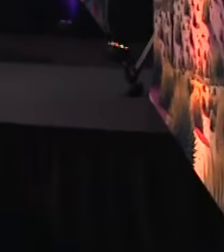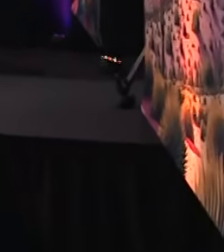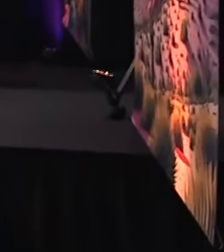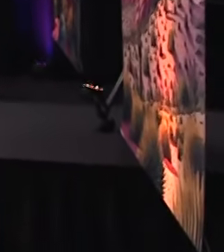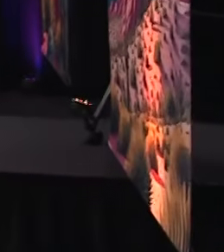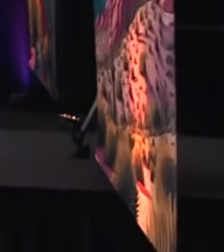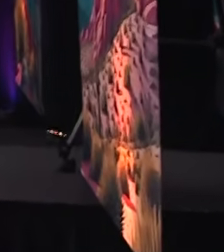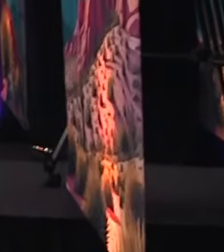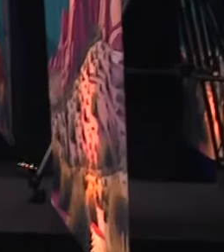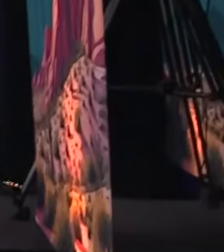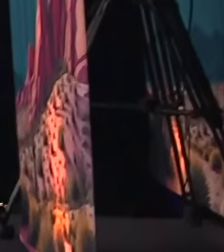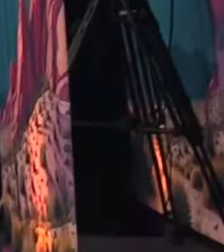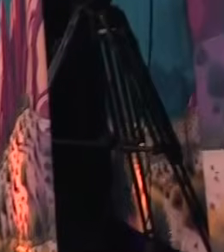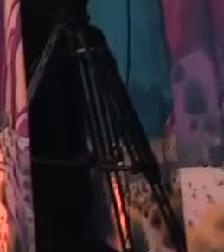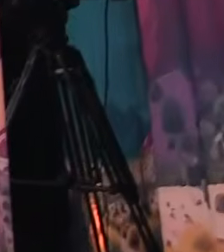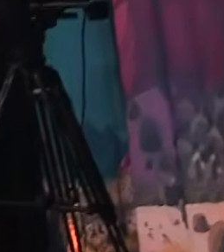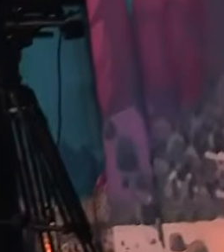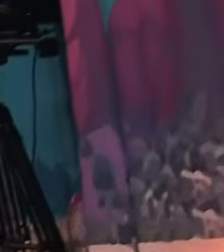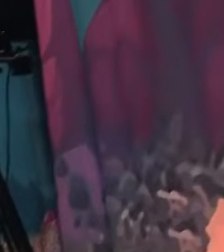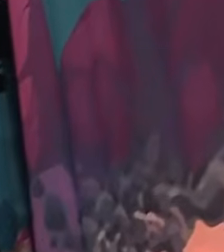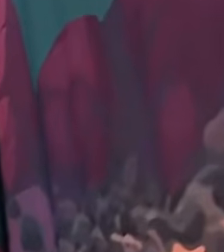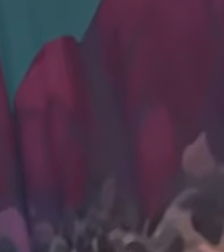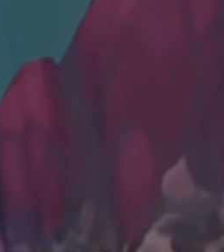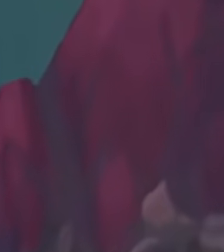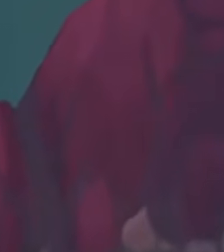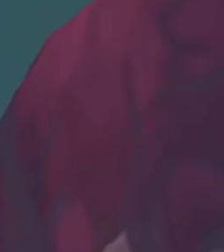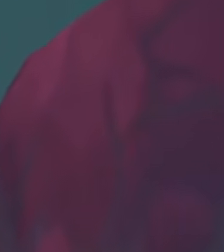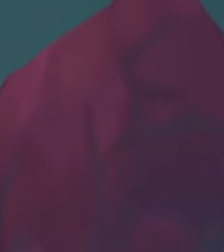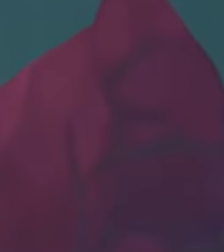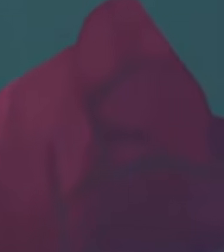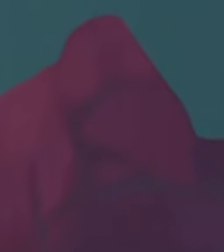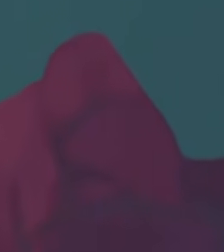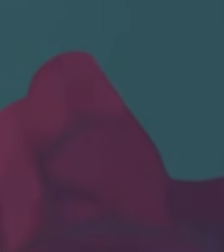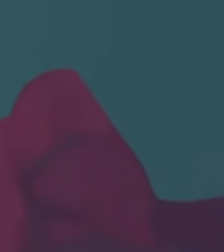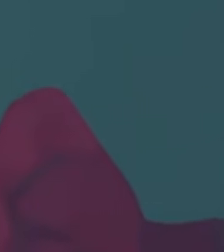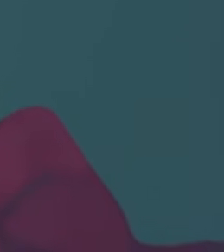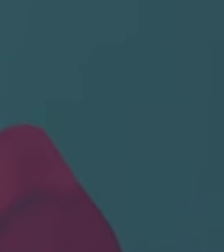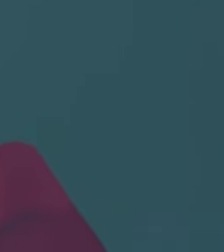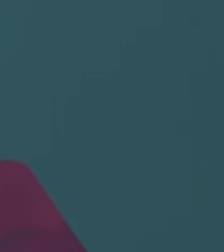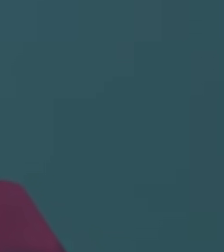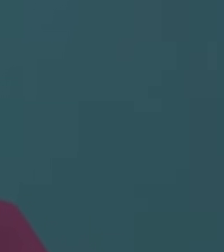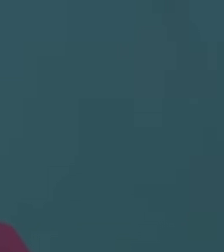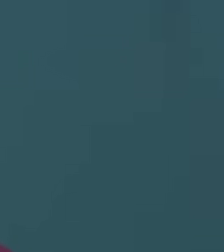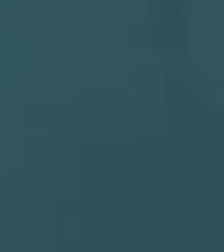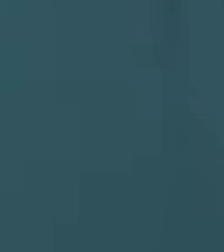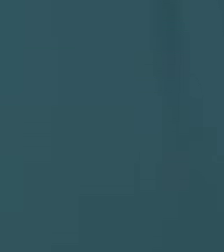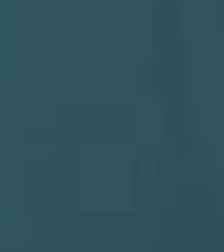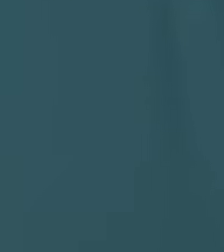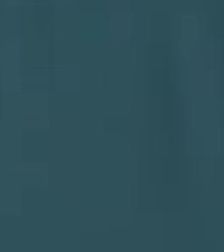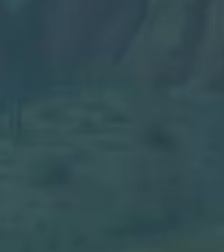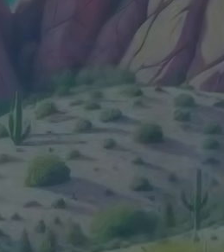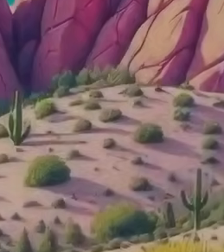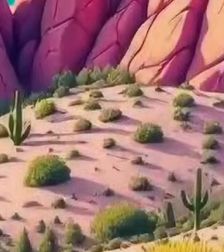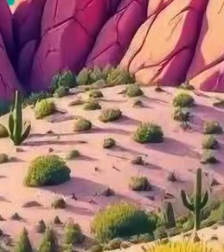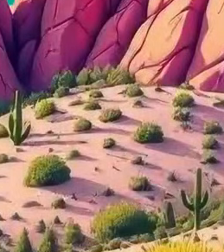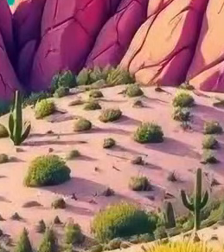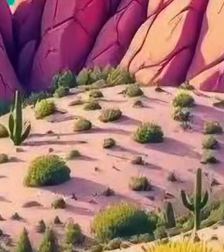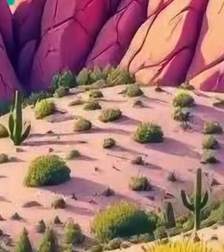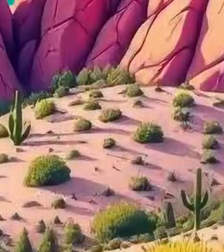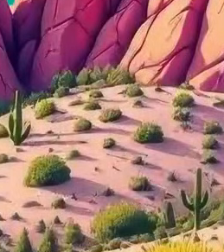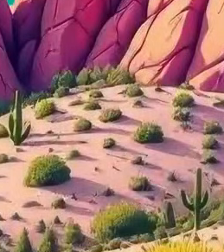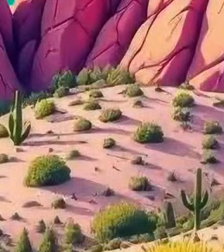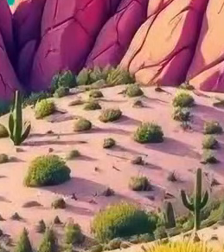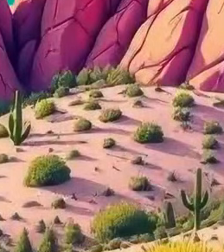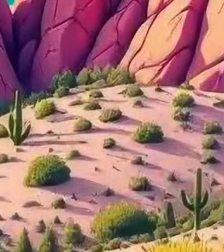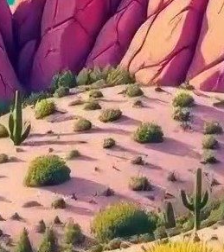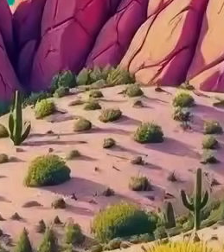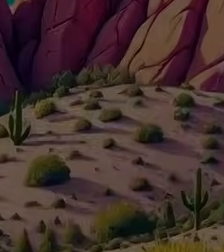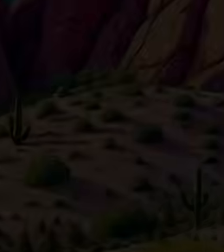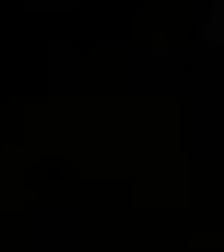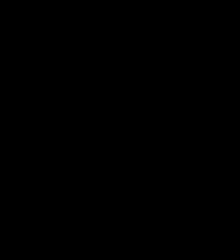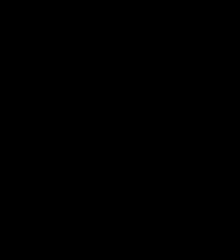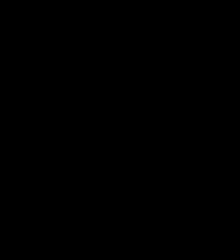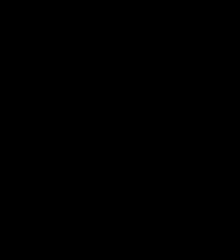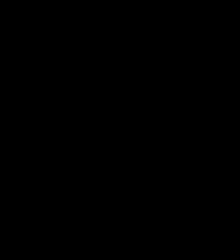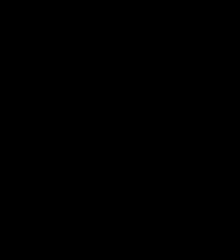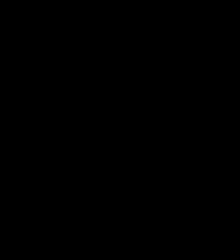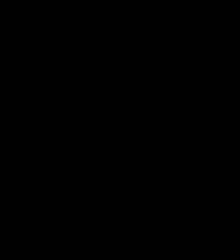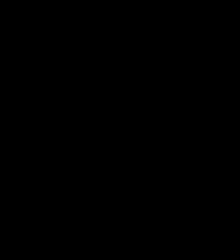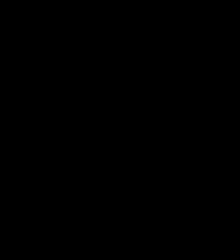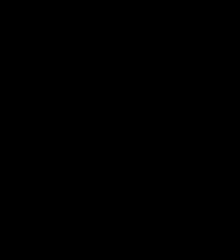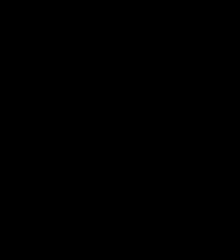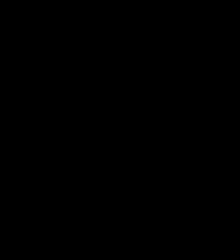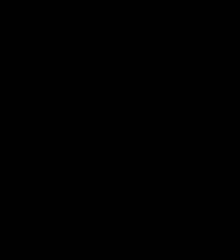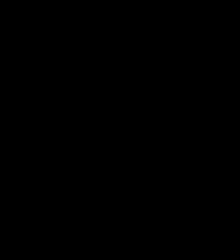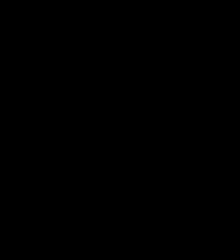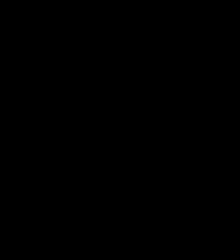SNEAKY BIG STUDIOS, THANKS FOR